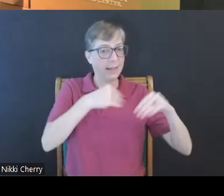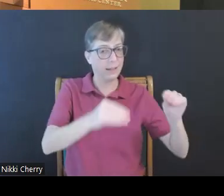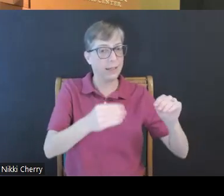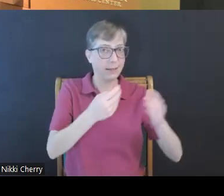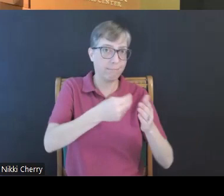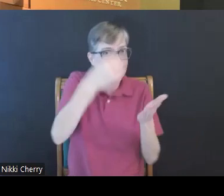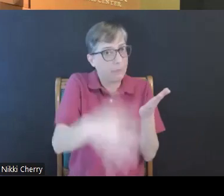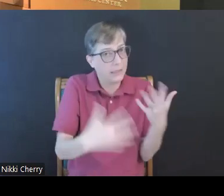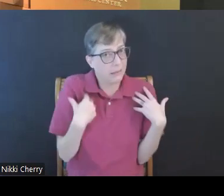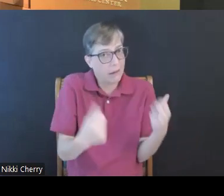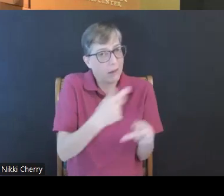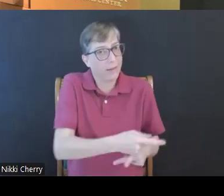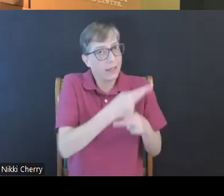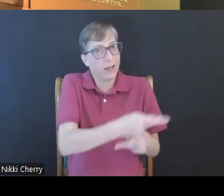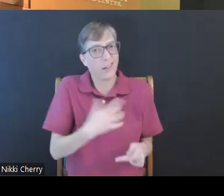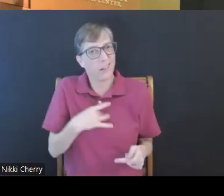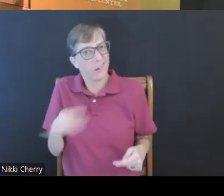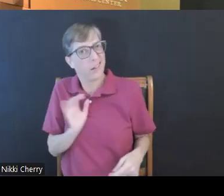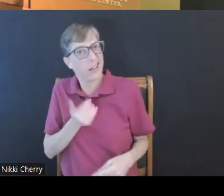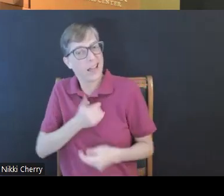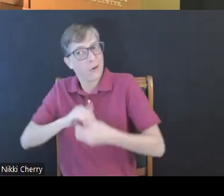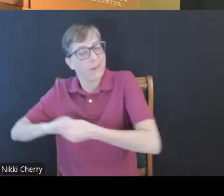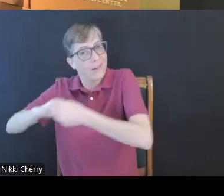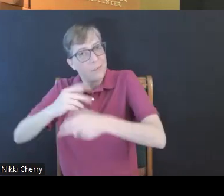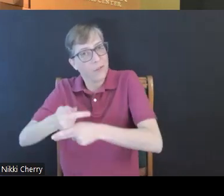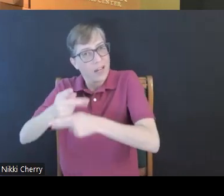selling expensive health care but you know most people said hey that's not a bad thing if people